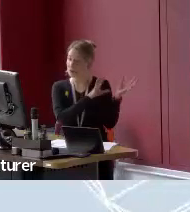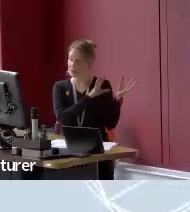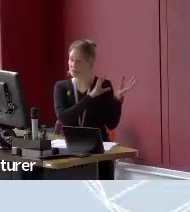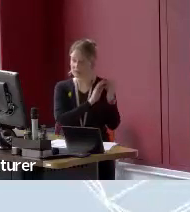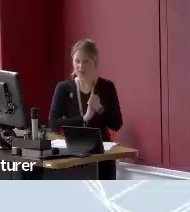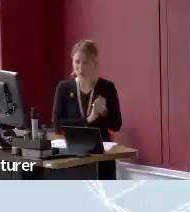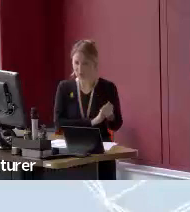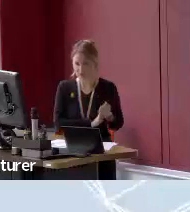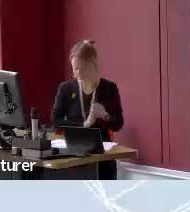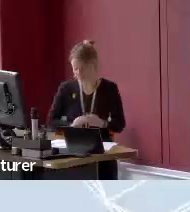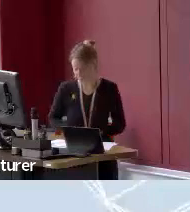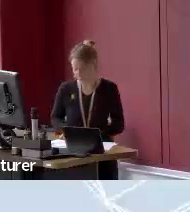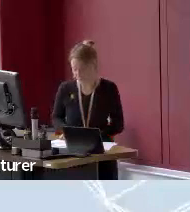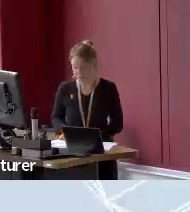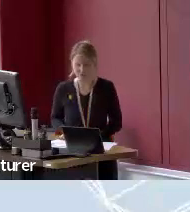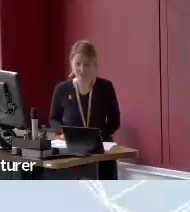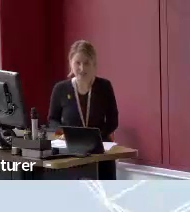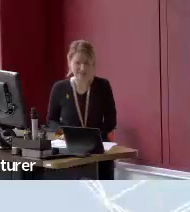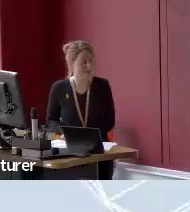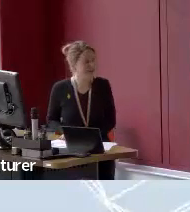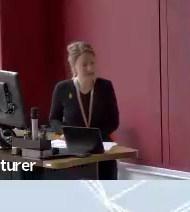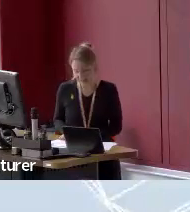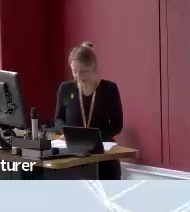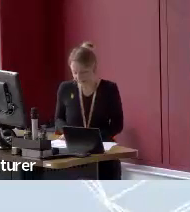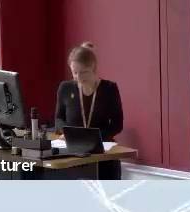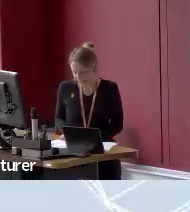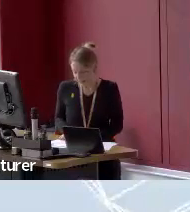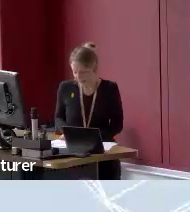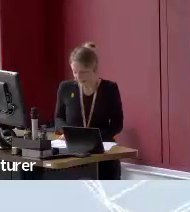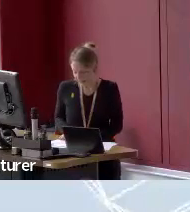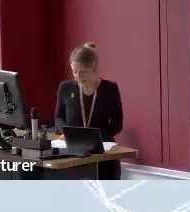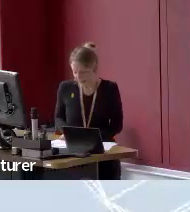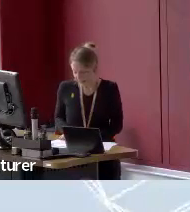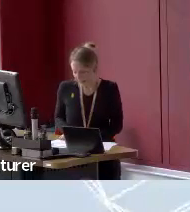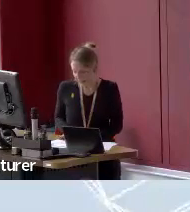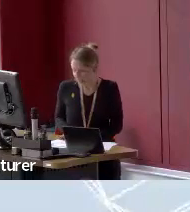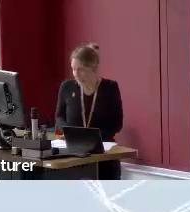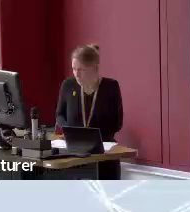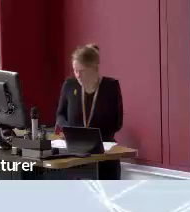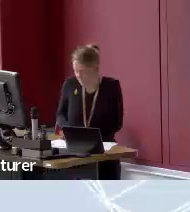all on display at the moment. So going and have a look and a read and a listen. I think for me it’s